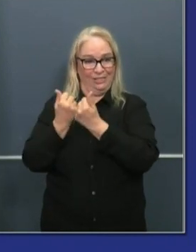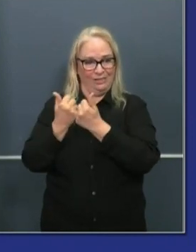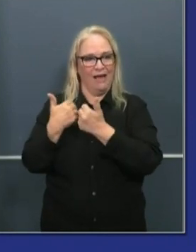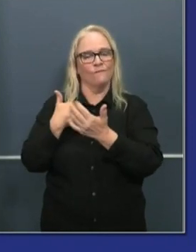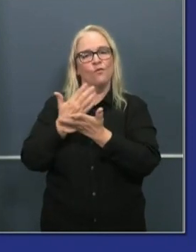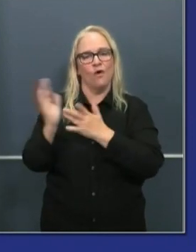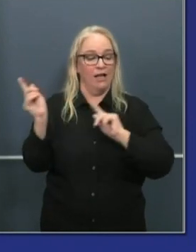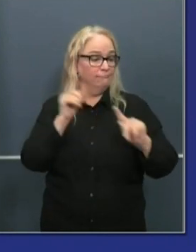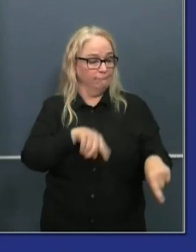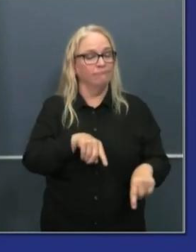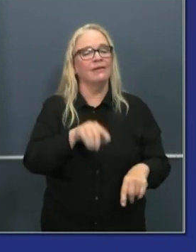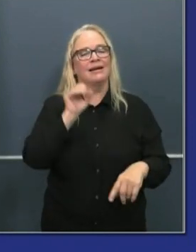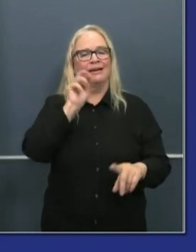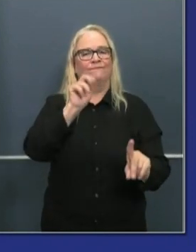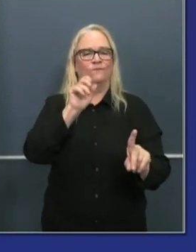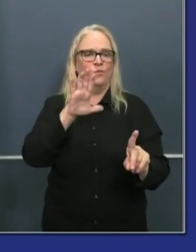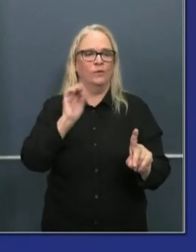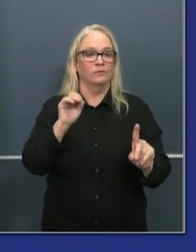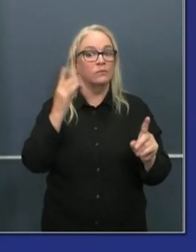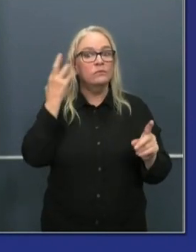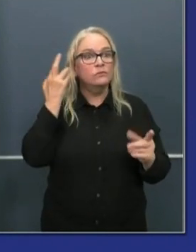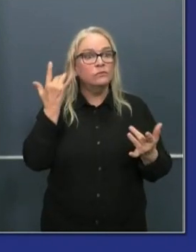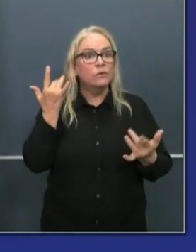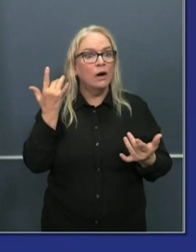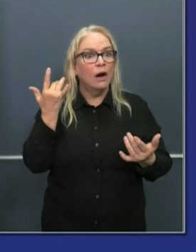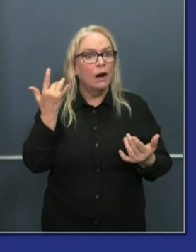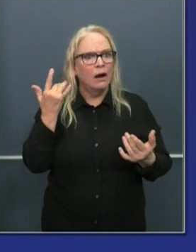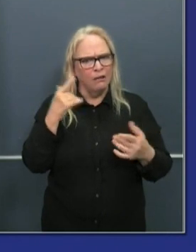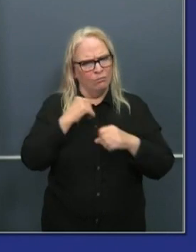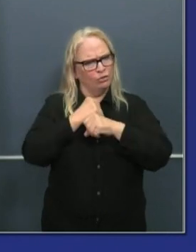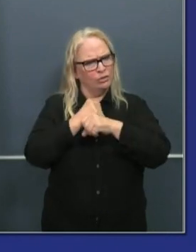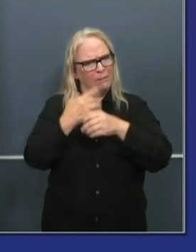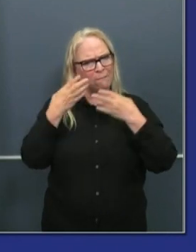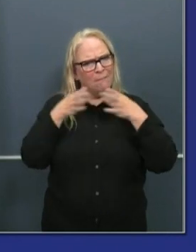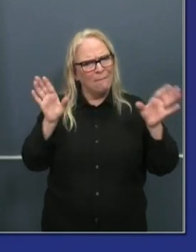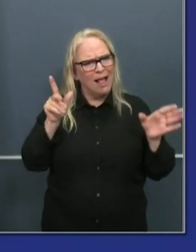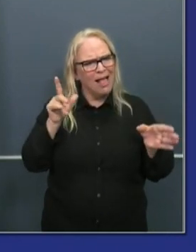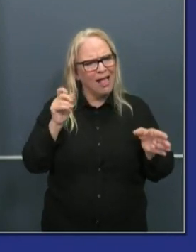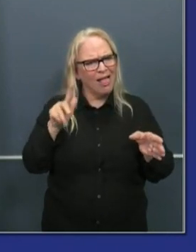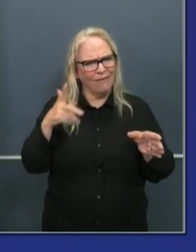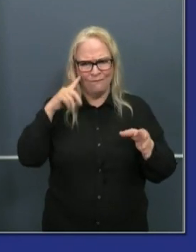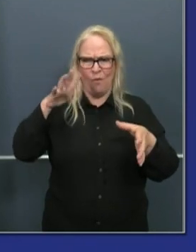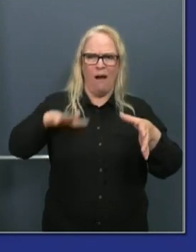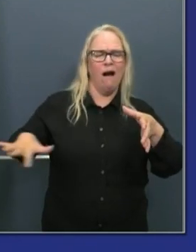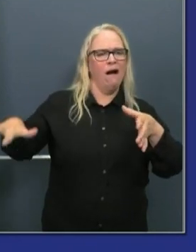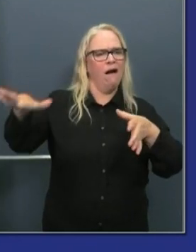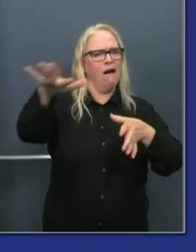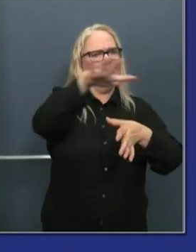THIS IS IMPORTANT FOR LOCAL PUBLIC HEALTH ORDERS AND THE OVERALL STATE STRATEGY AND THIS